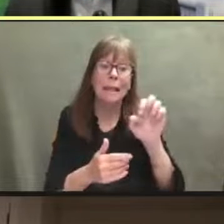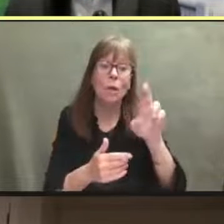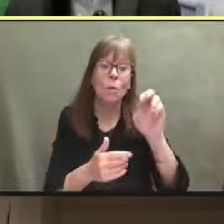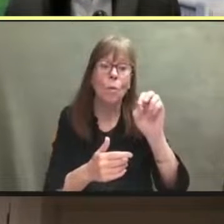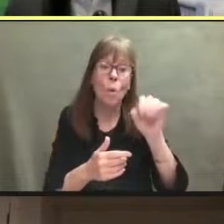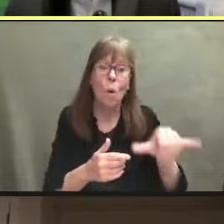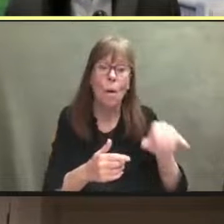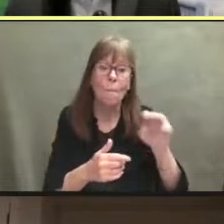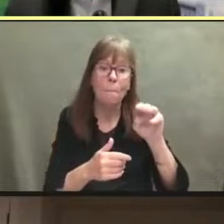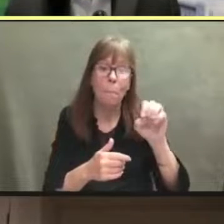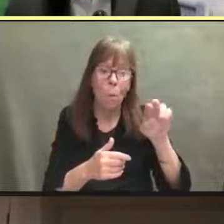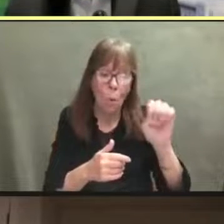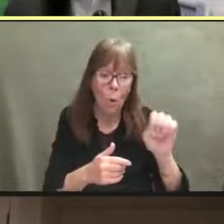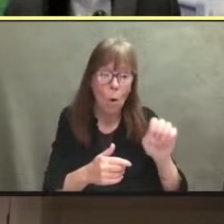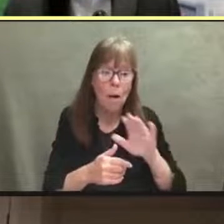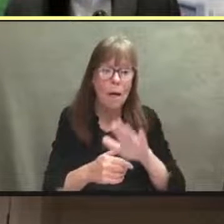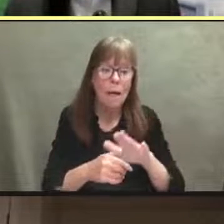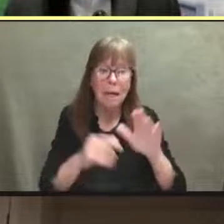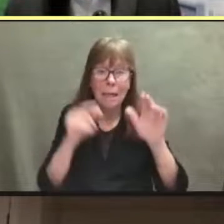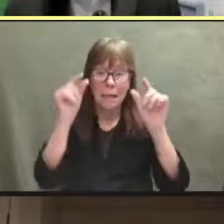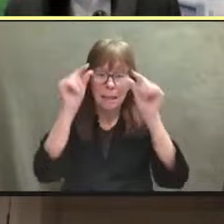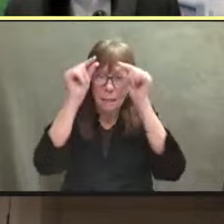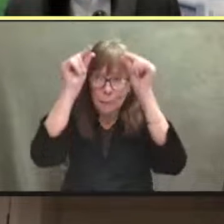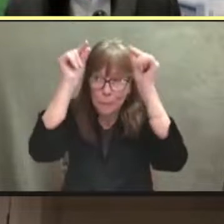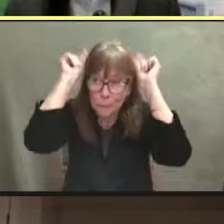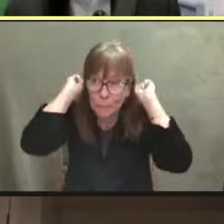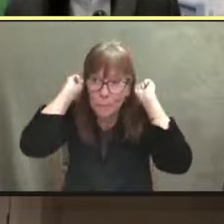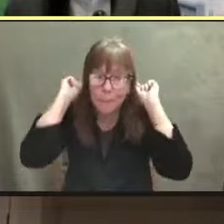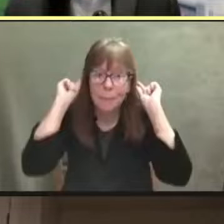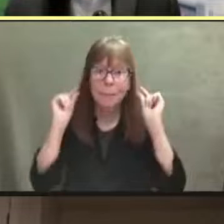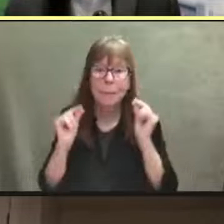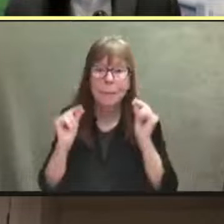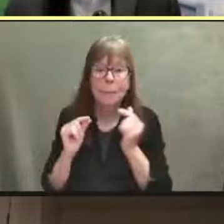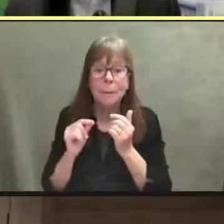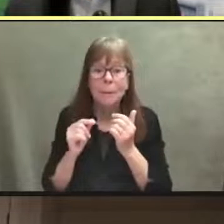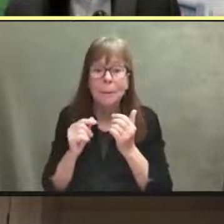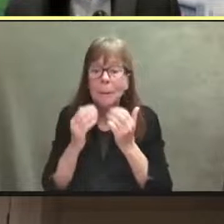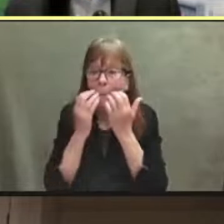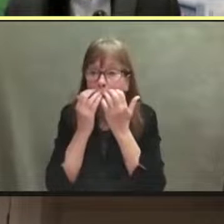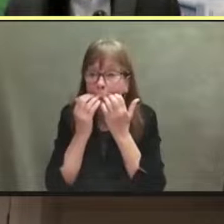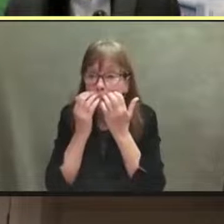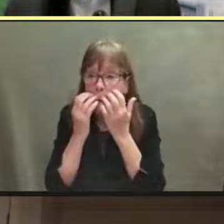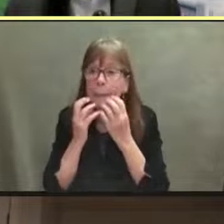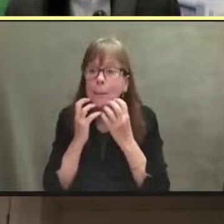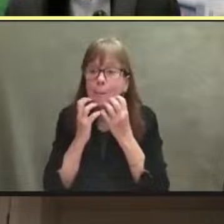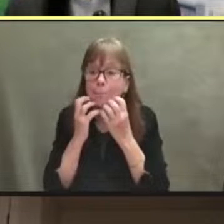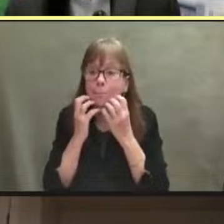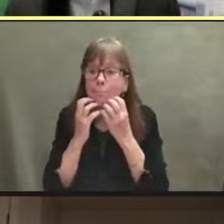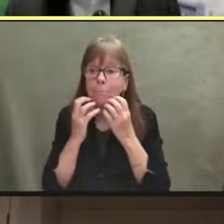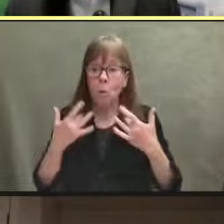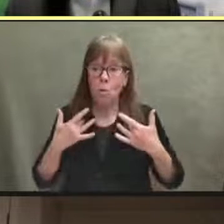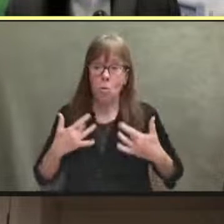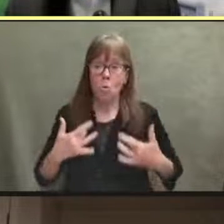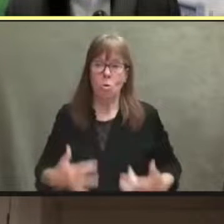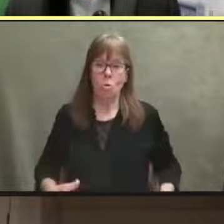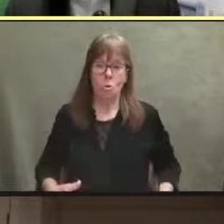has short cropped hair, a mustache and a beard. He is standing bare chested with his hands together